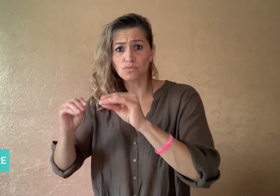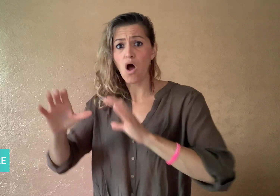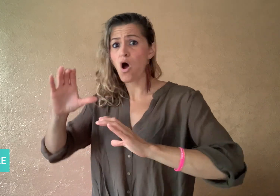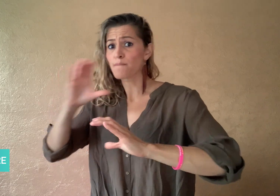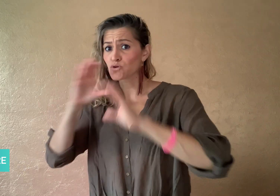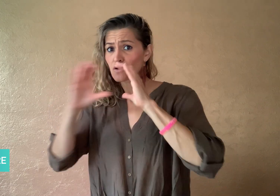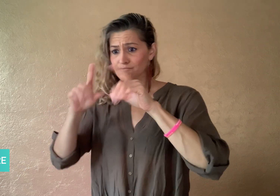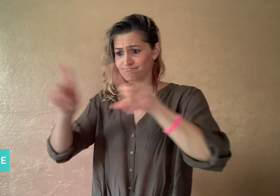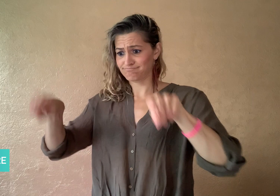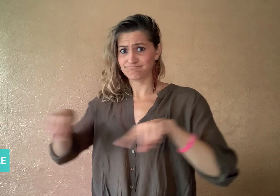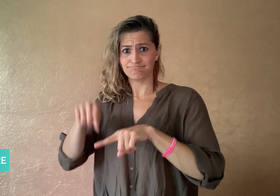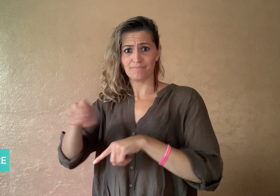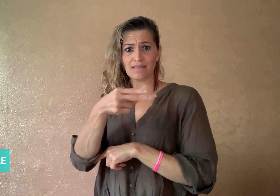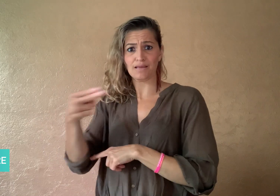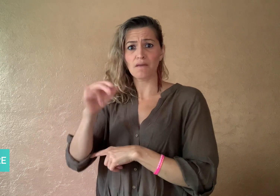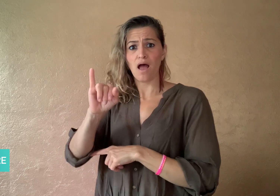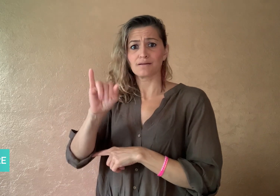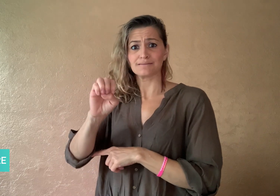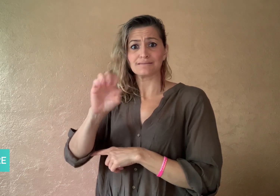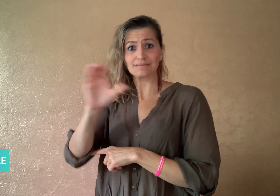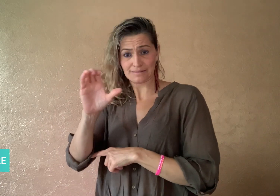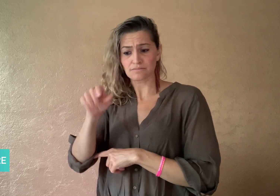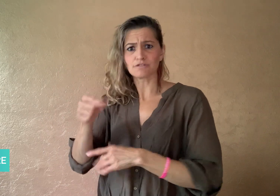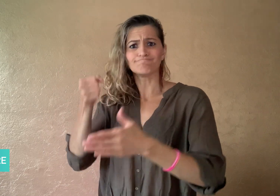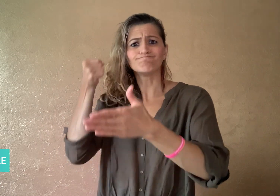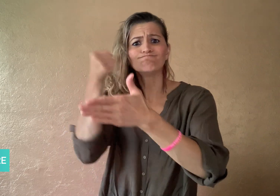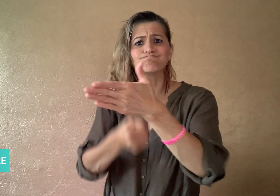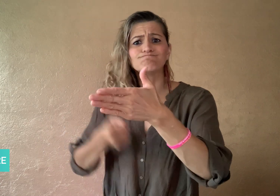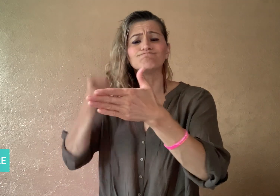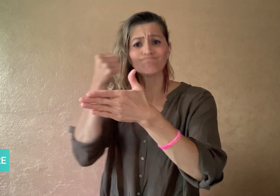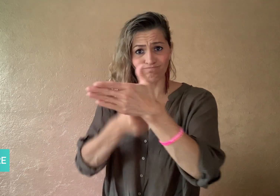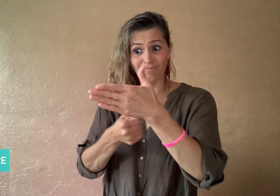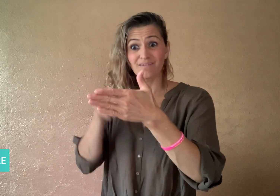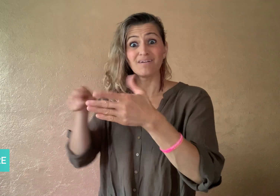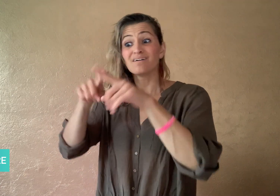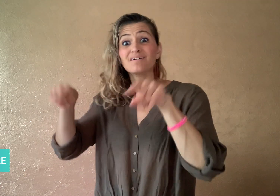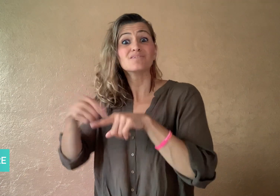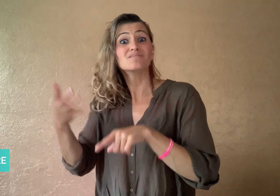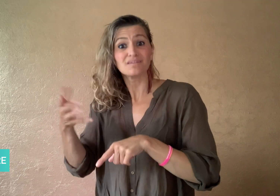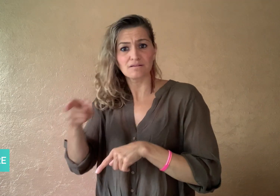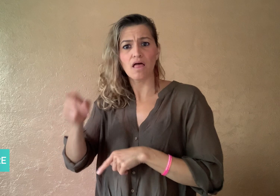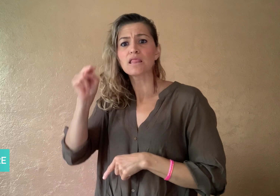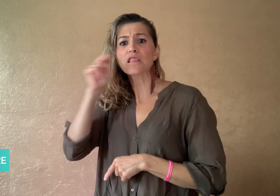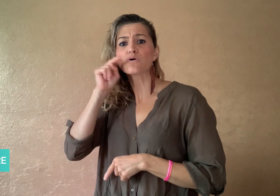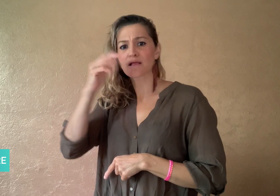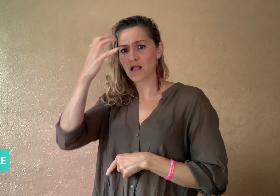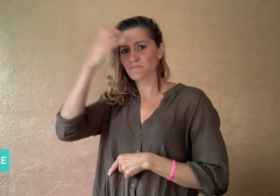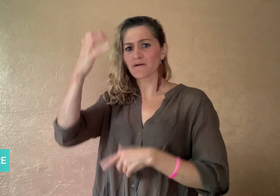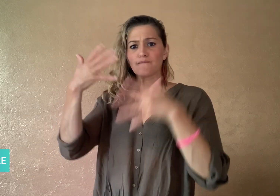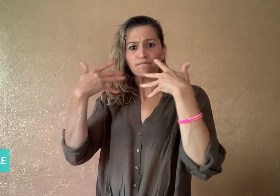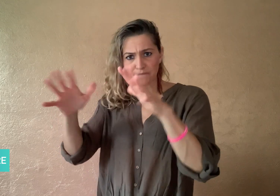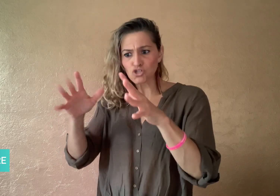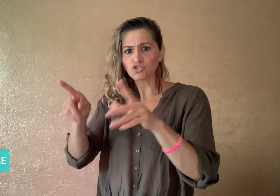campaign that the Nigerian government deployed